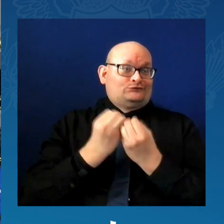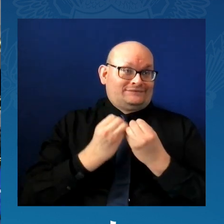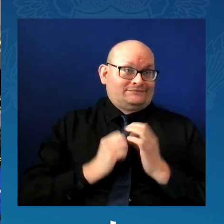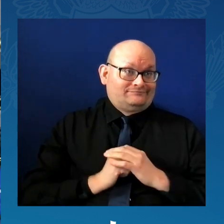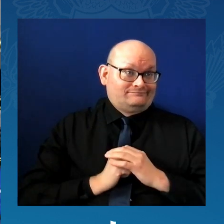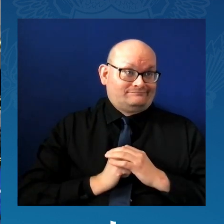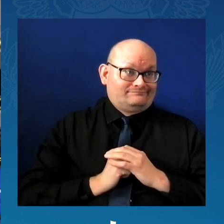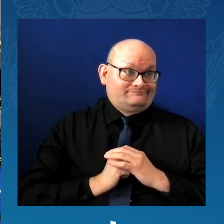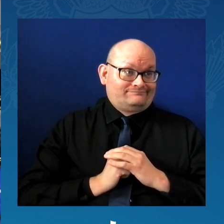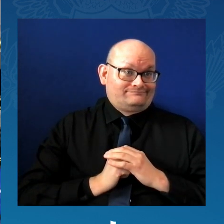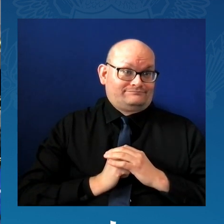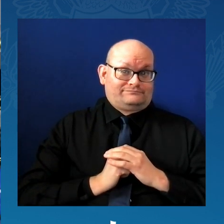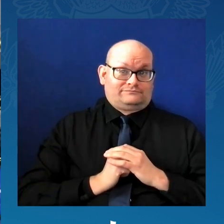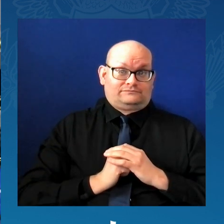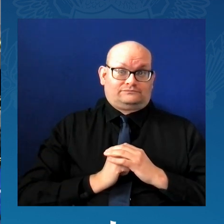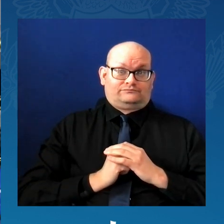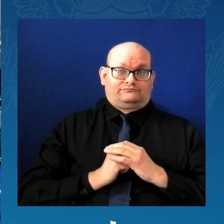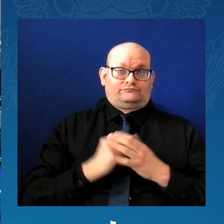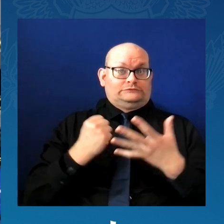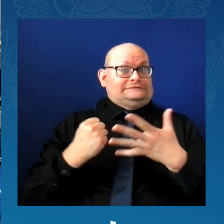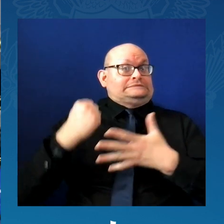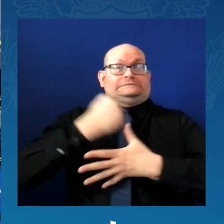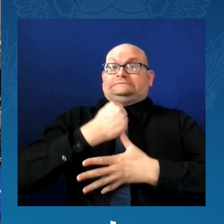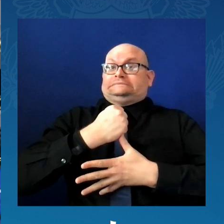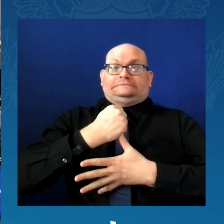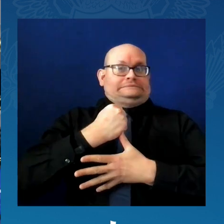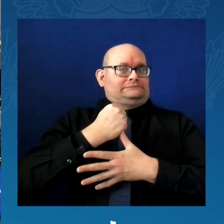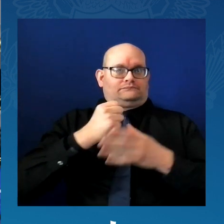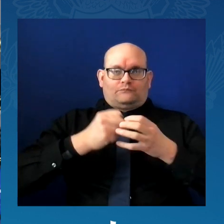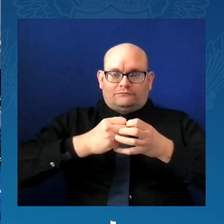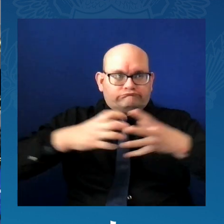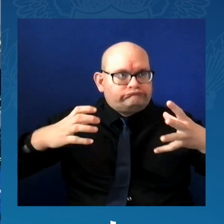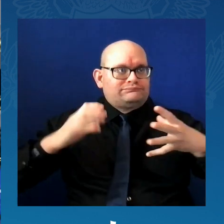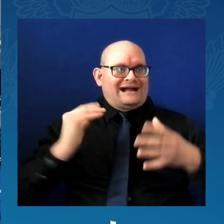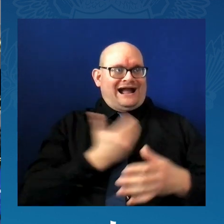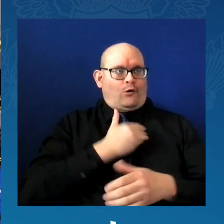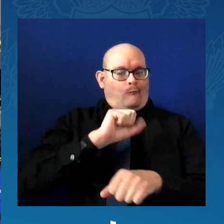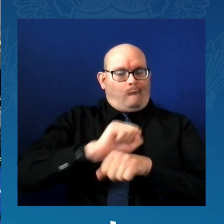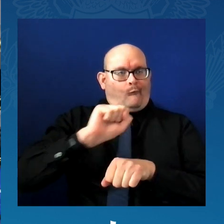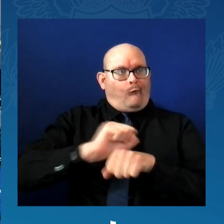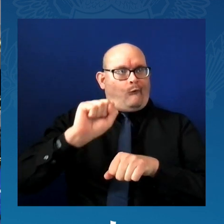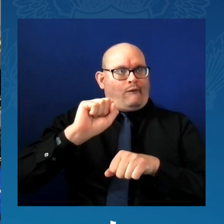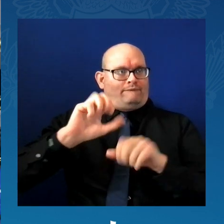and expanding the workforce. Today, most of us know that there is an insatiable